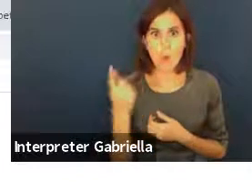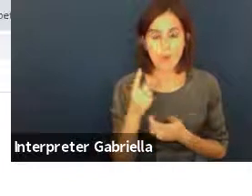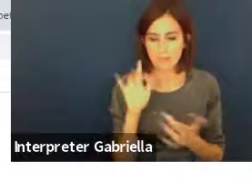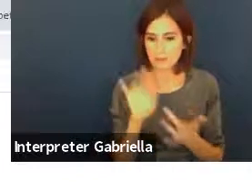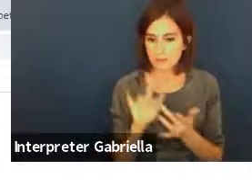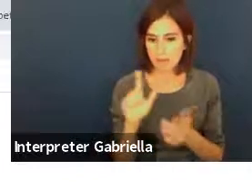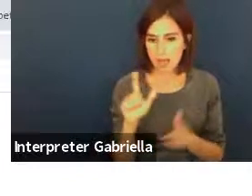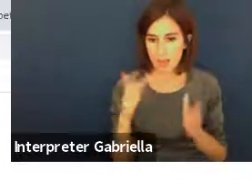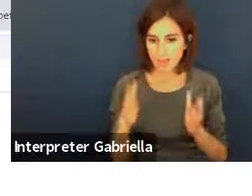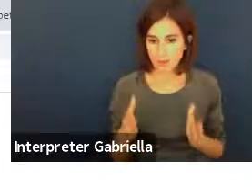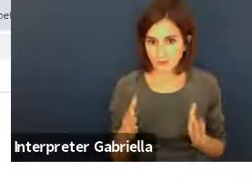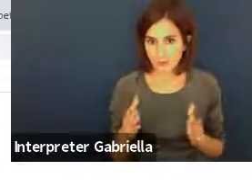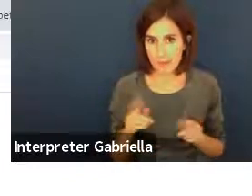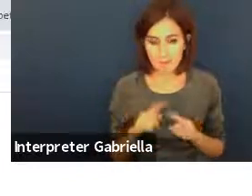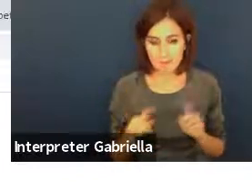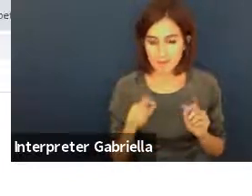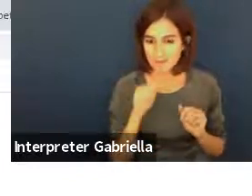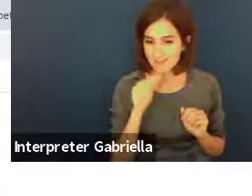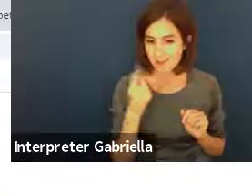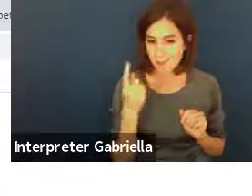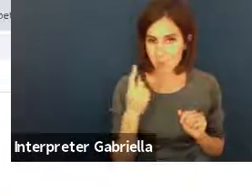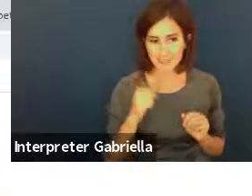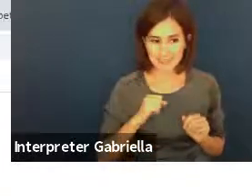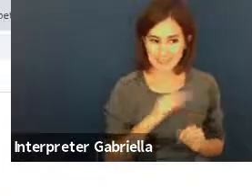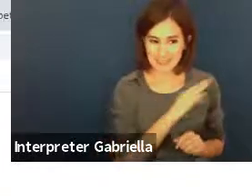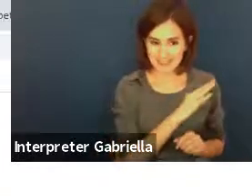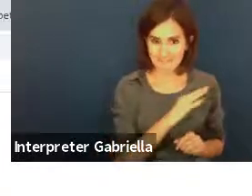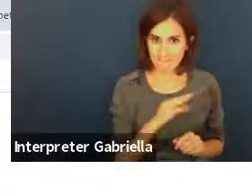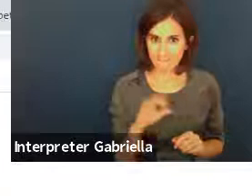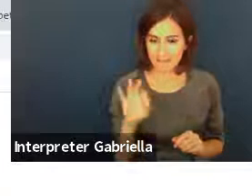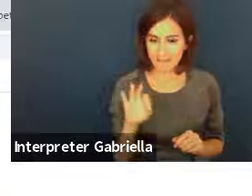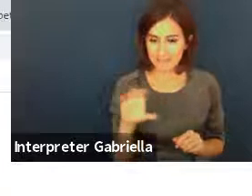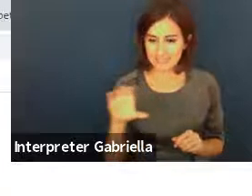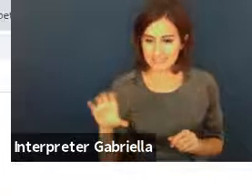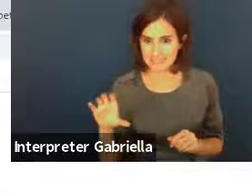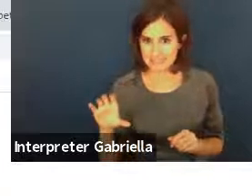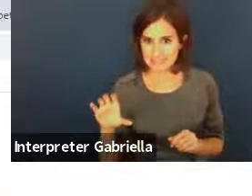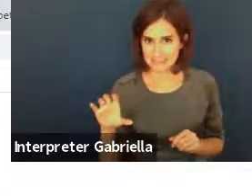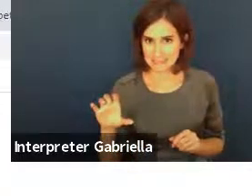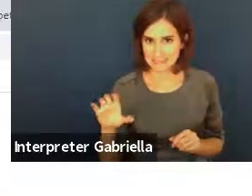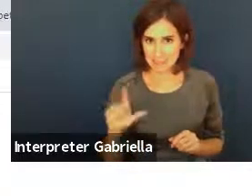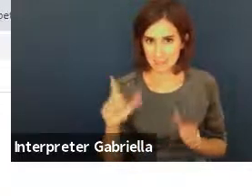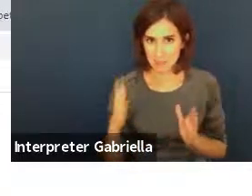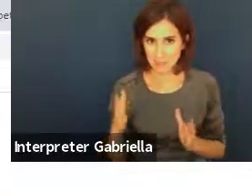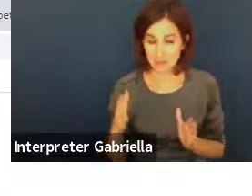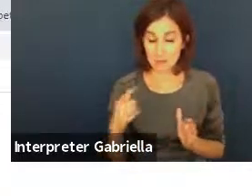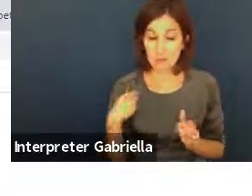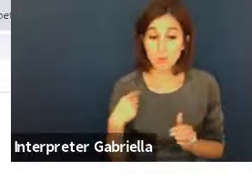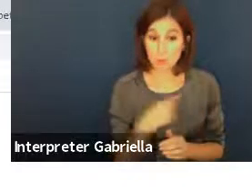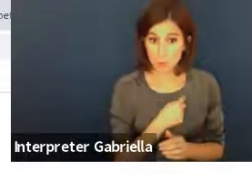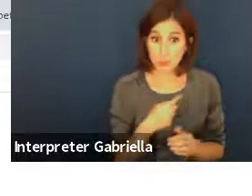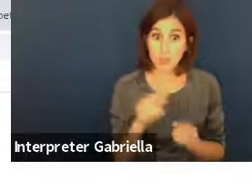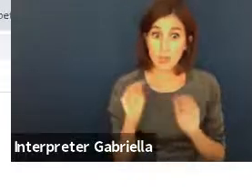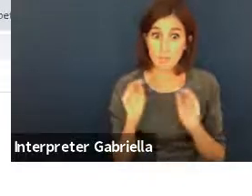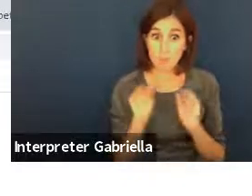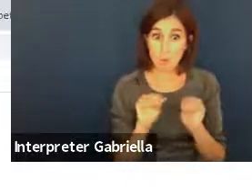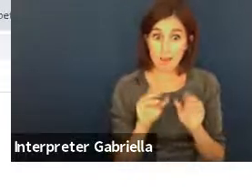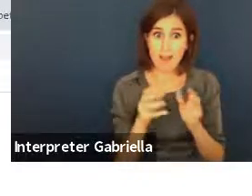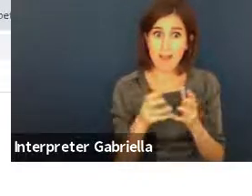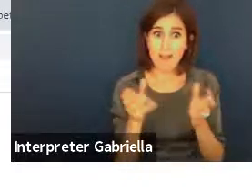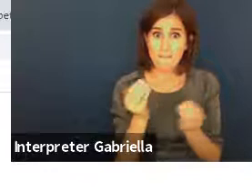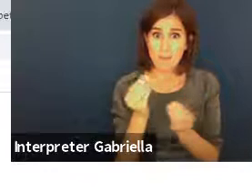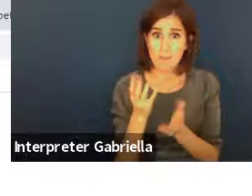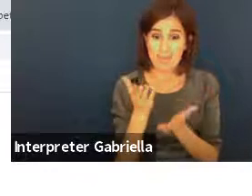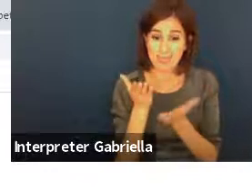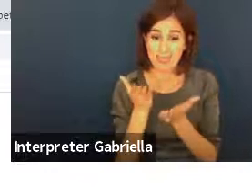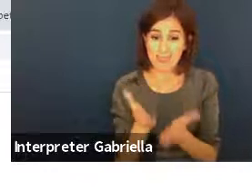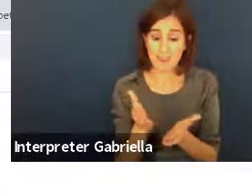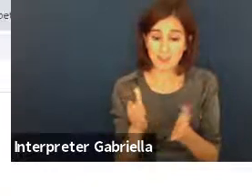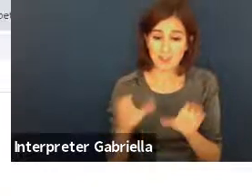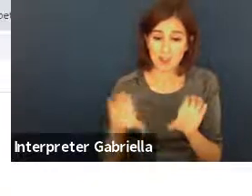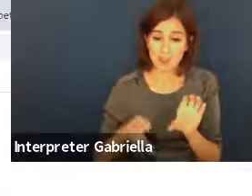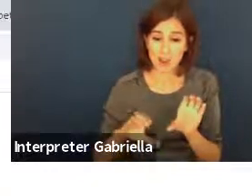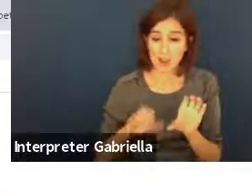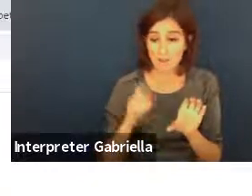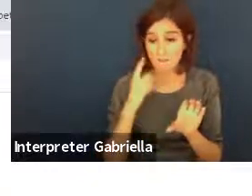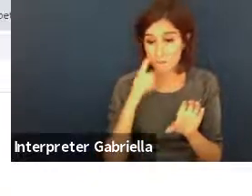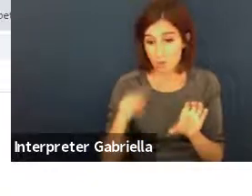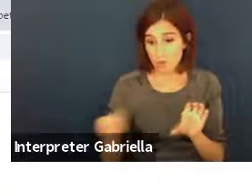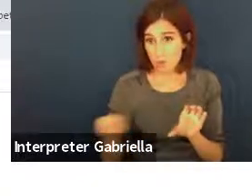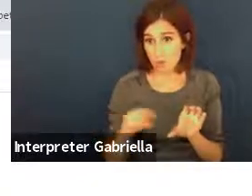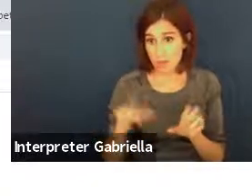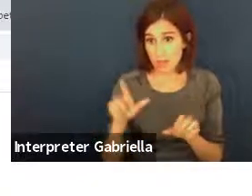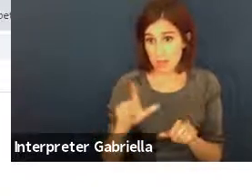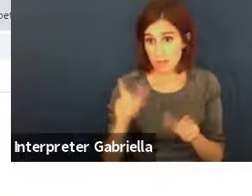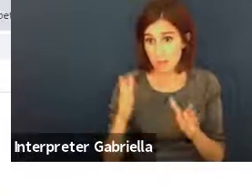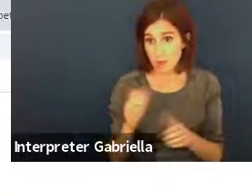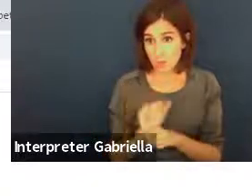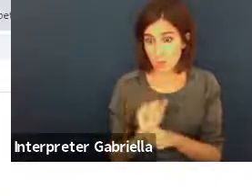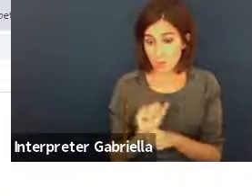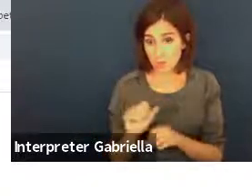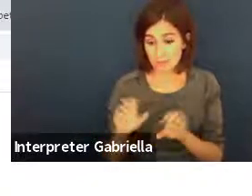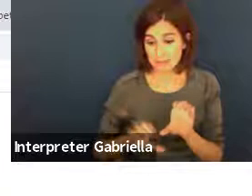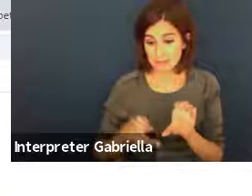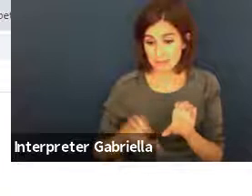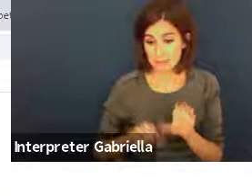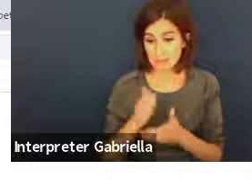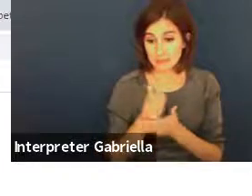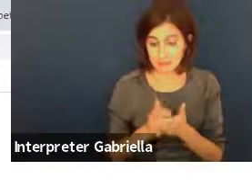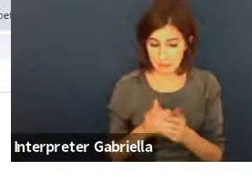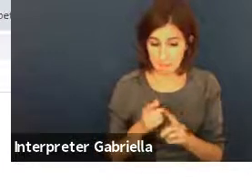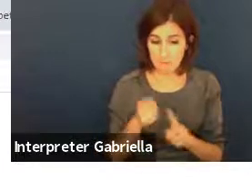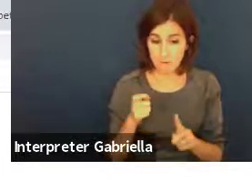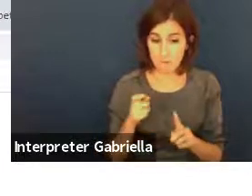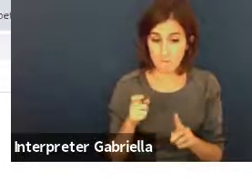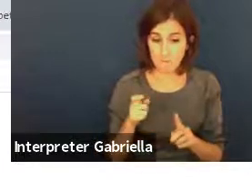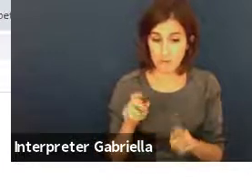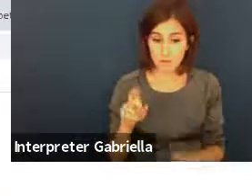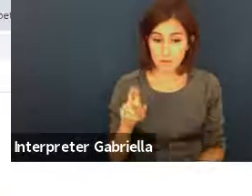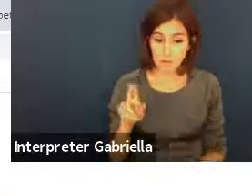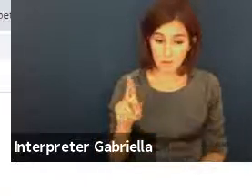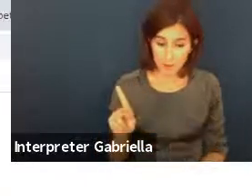Linda Kobashigawa: However, it's not always staffed by Fresno City College librarians. So we do put a lot of information in the chat so that the librarians who are working the chat and some of them come from the day off earlier. Some of them come from here in California.